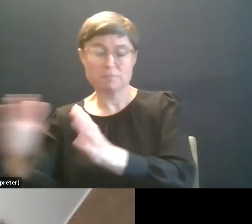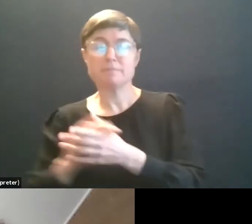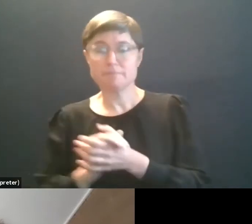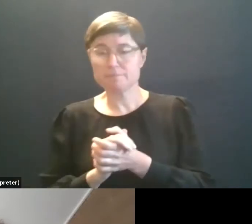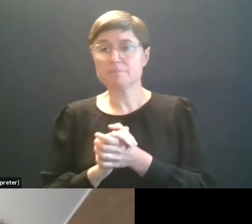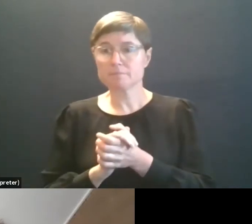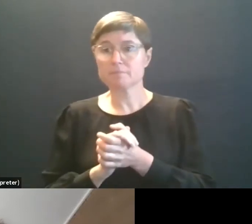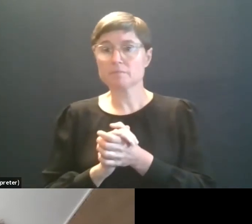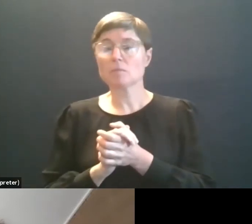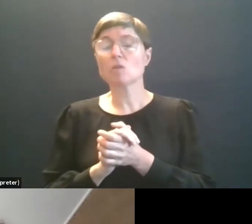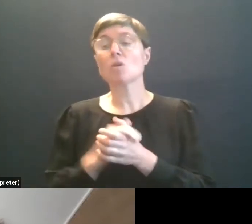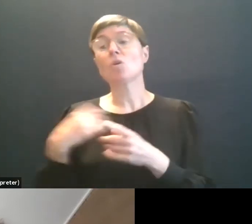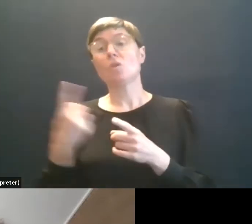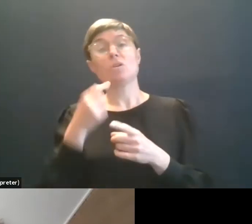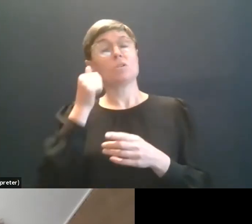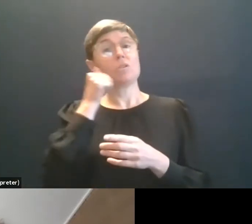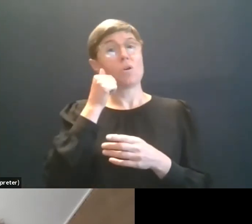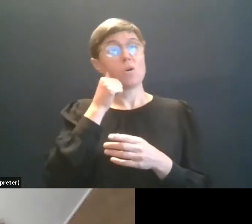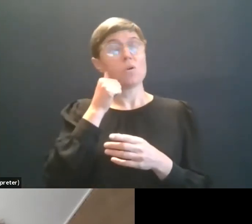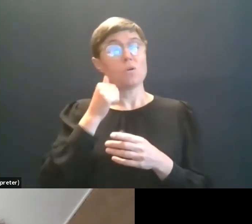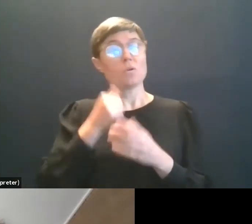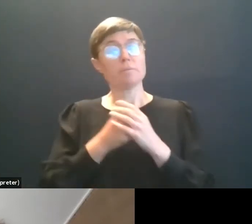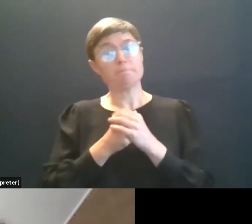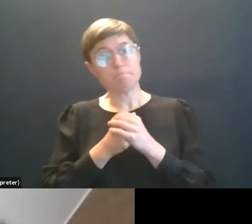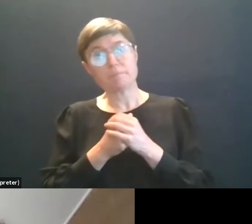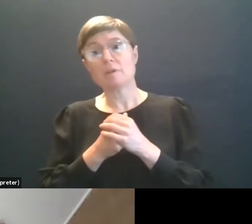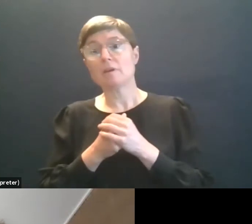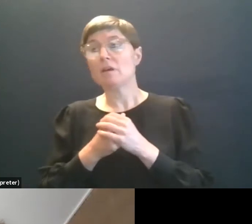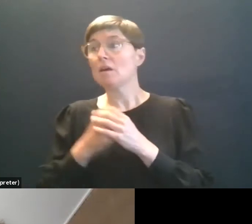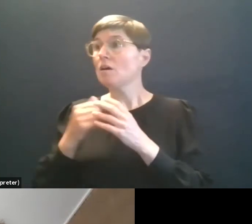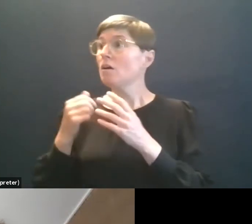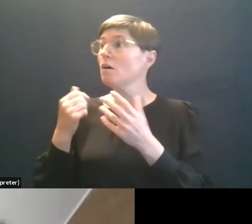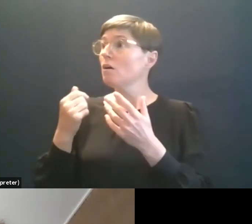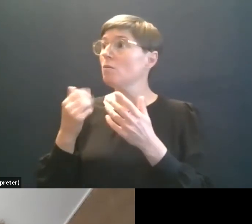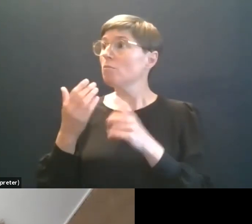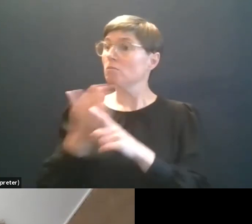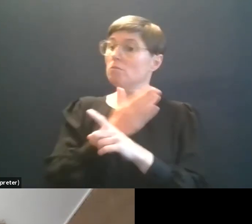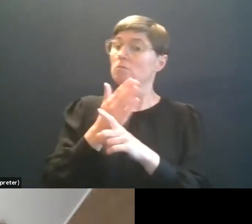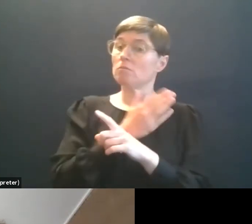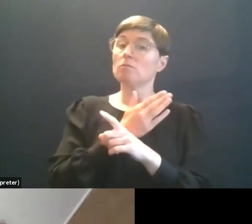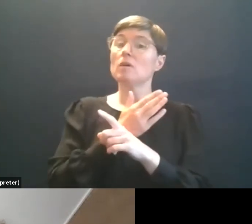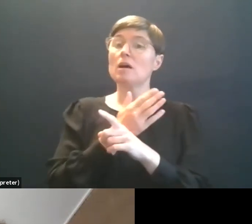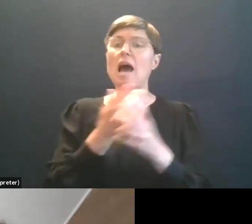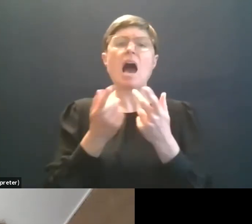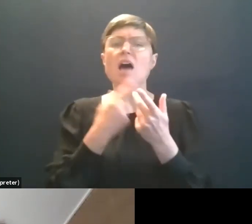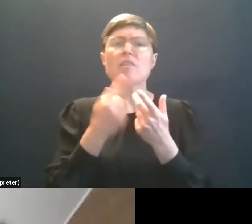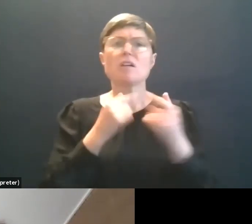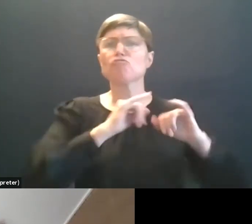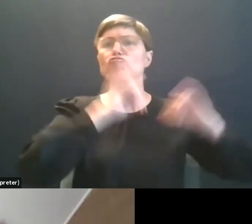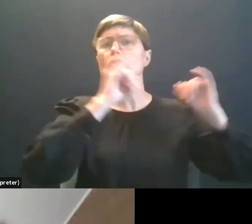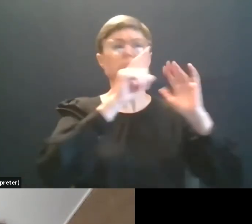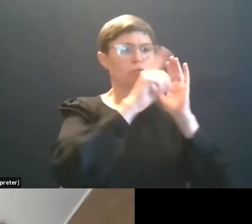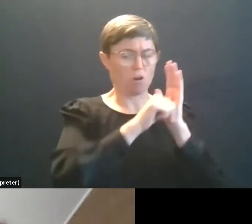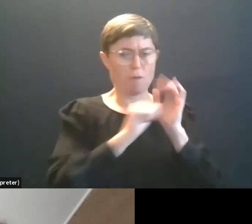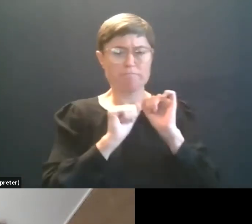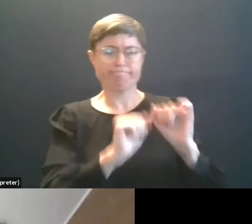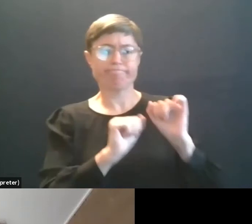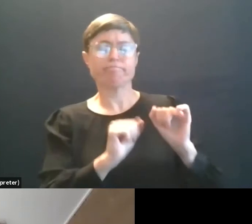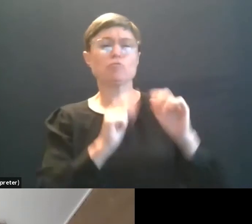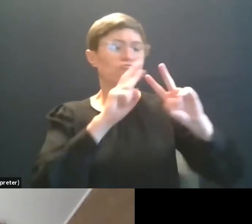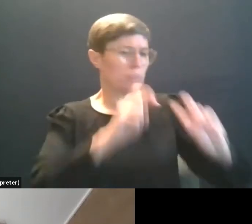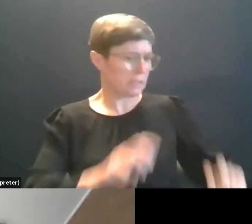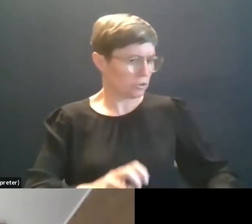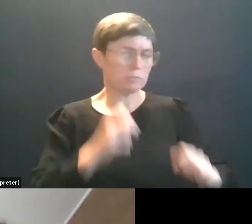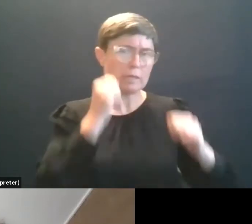mindful that the research and evidence from earlier crises tells us that often the biggest